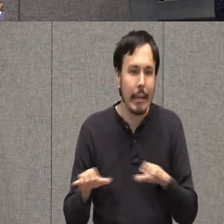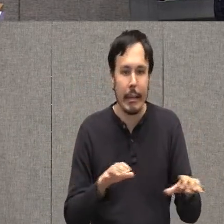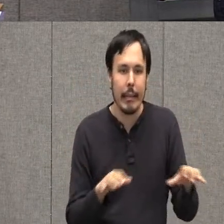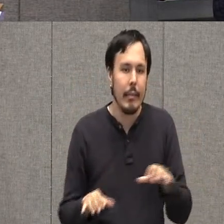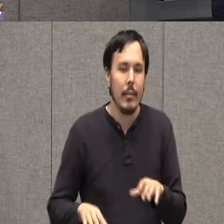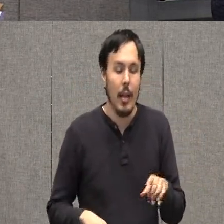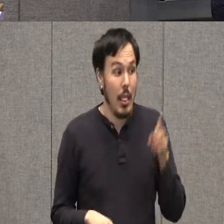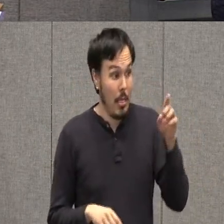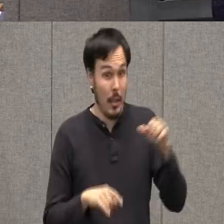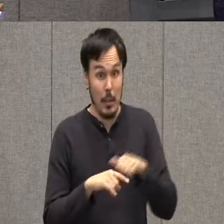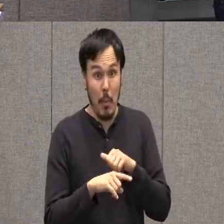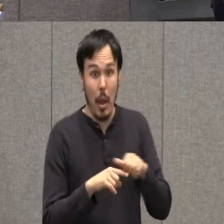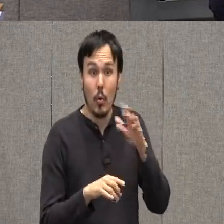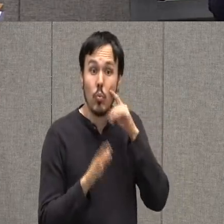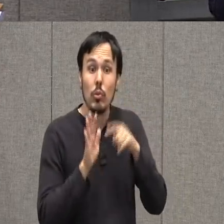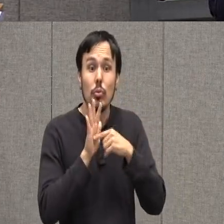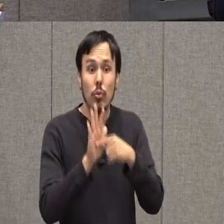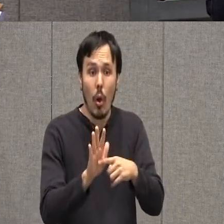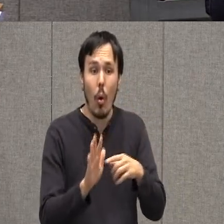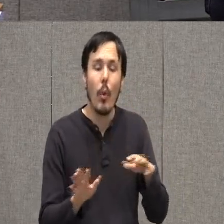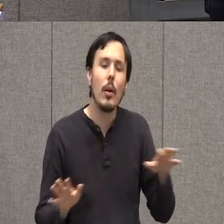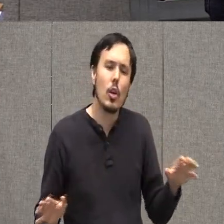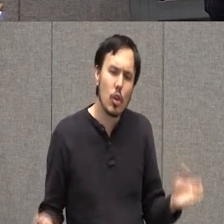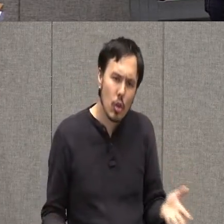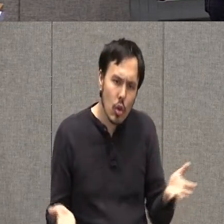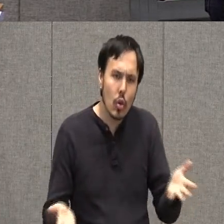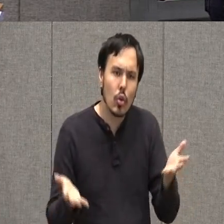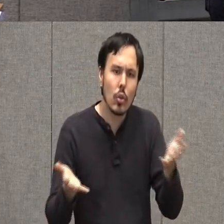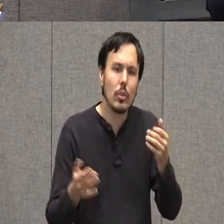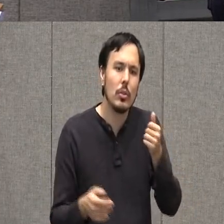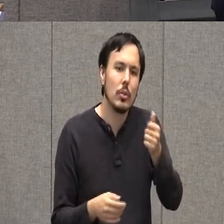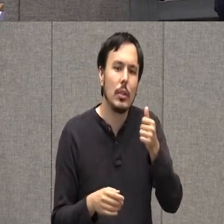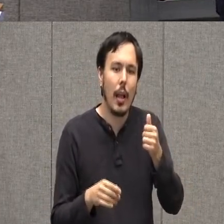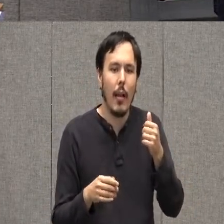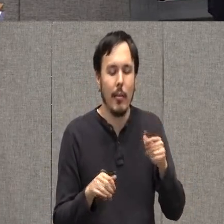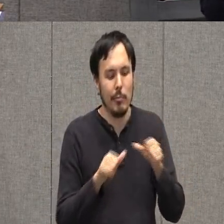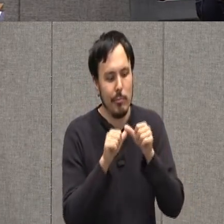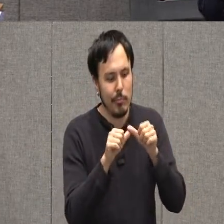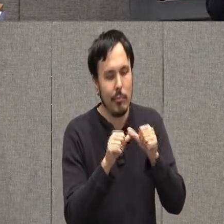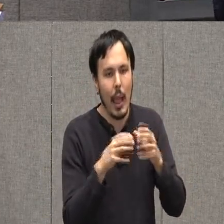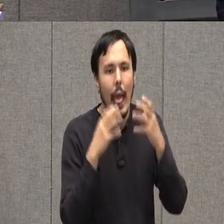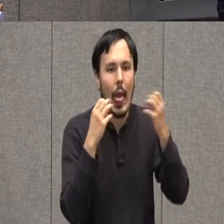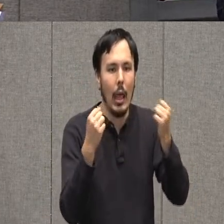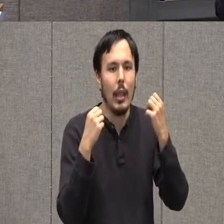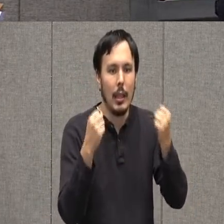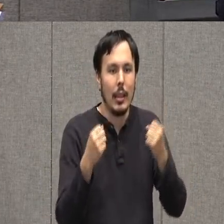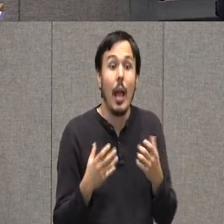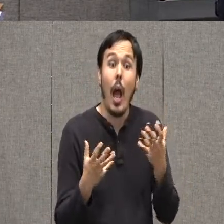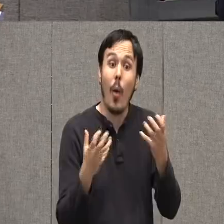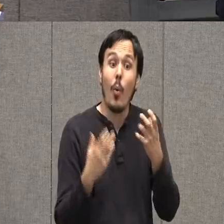and encourages you to keep up with your healthy lifestyle. Right? I would love someone to draw me running someday.